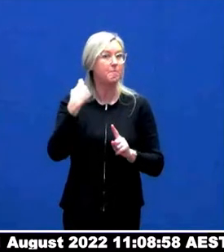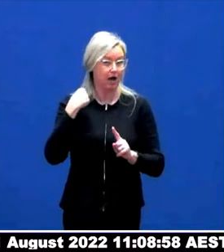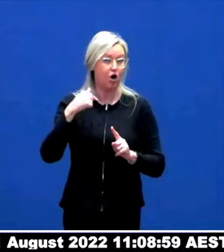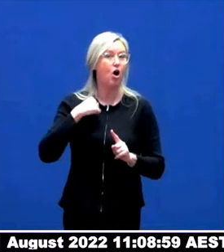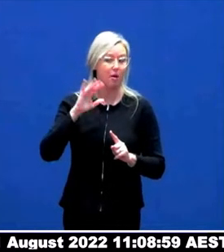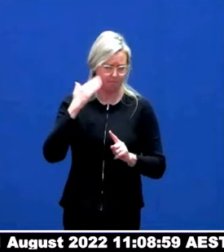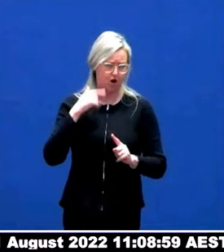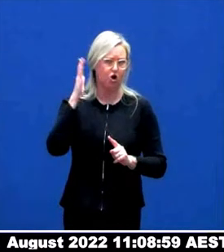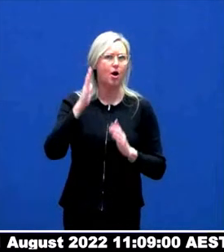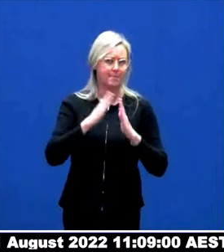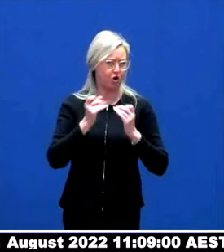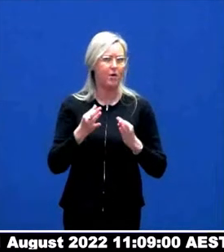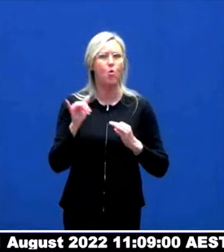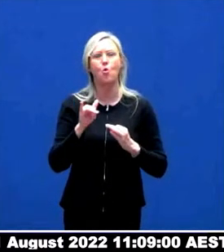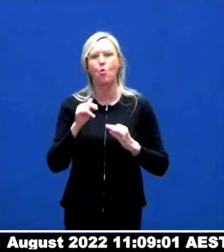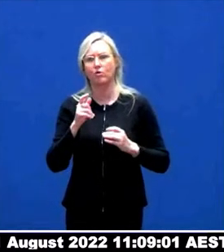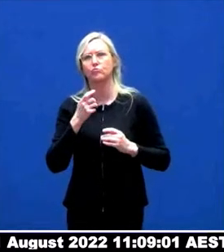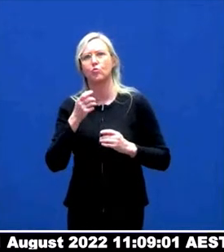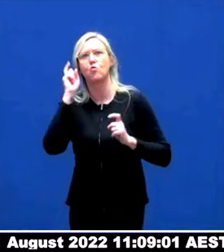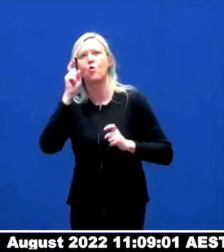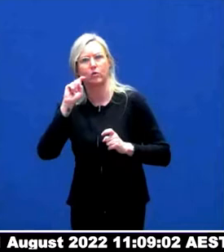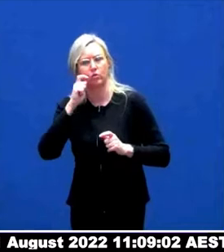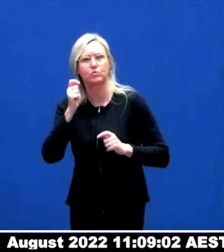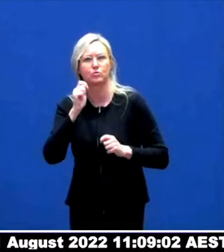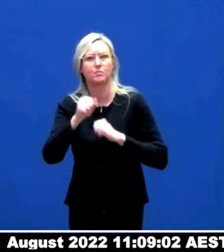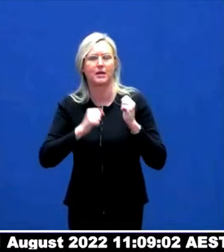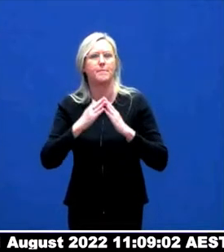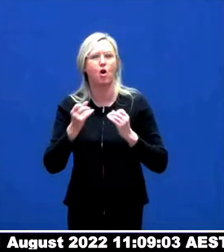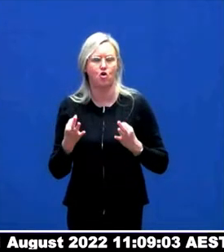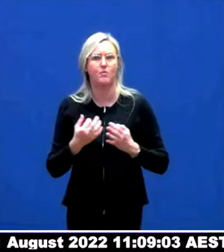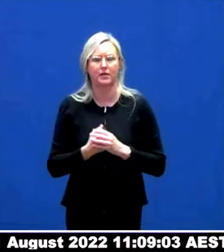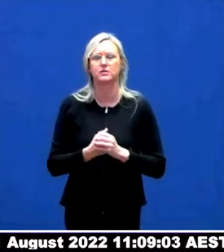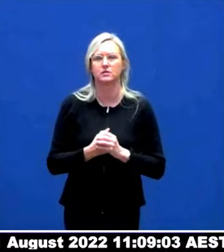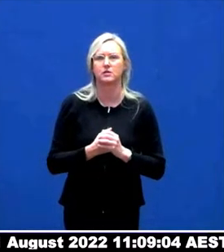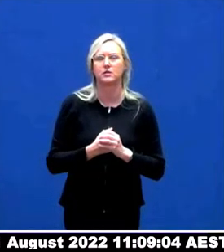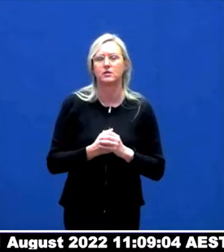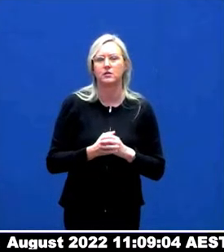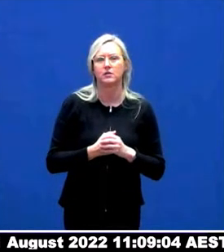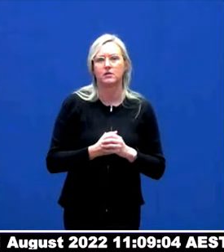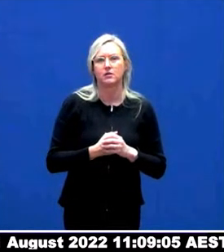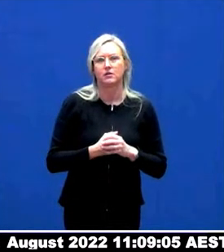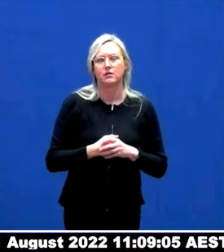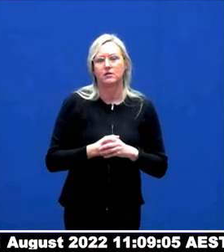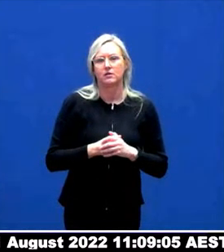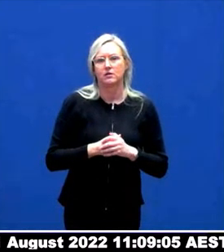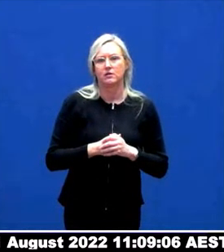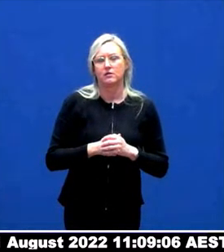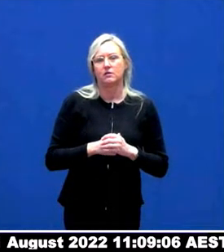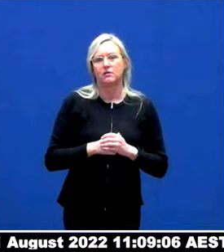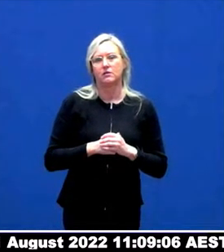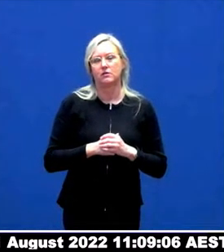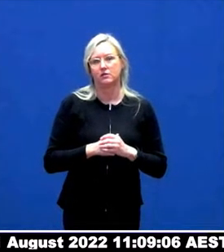homelessness, in accordance with the definitions or criteria that was used by the